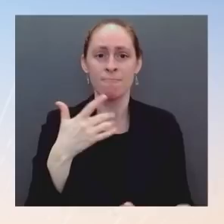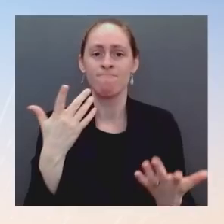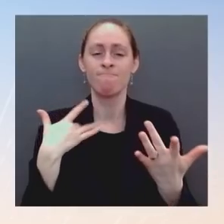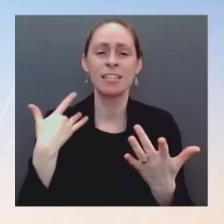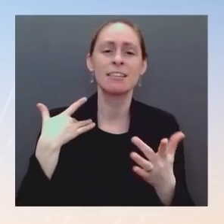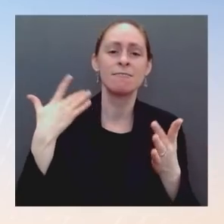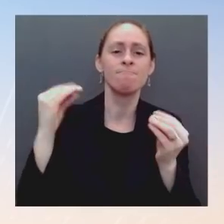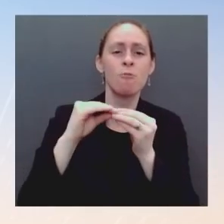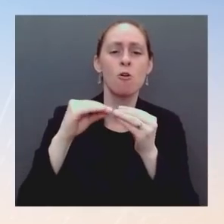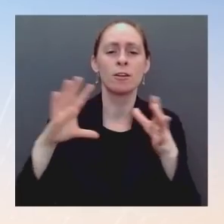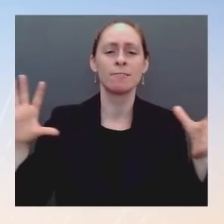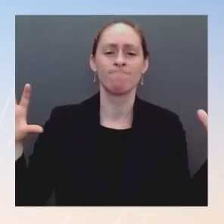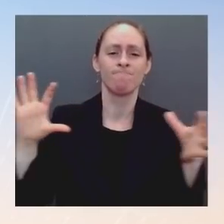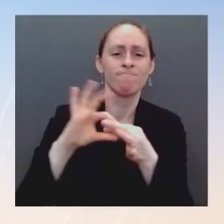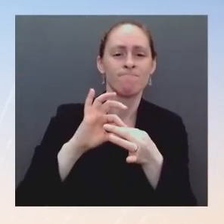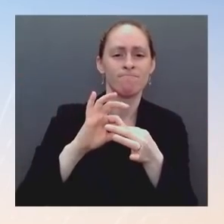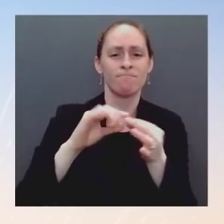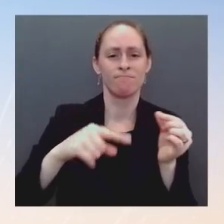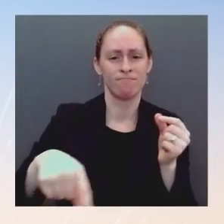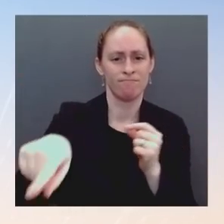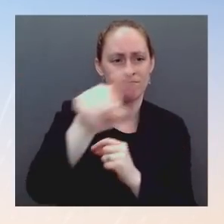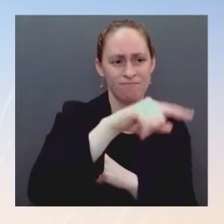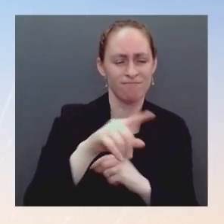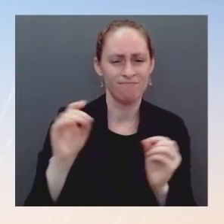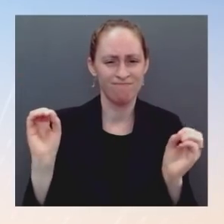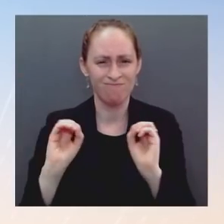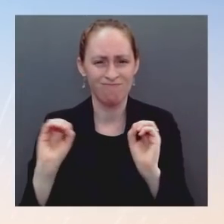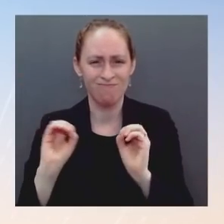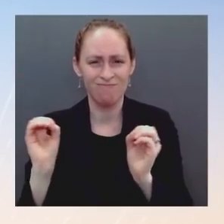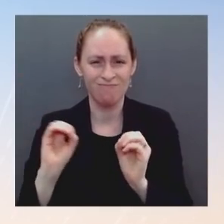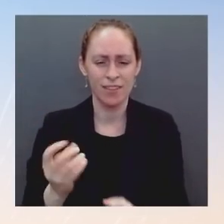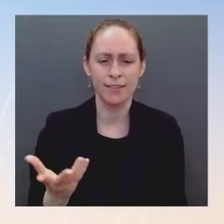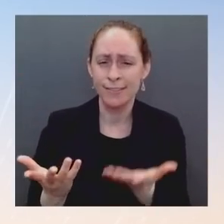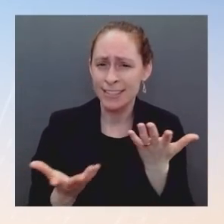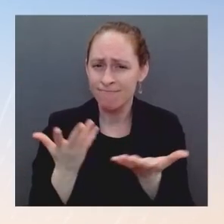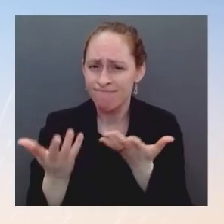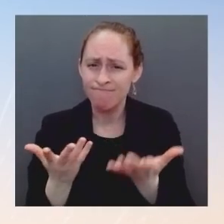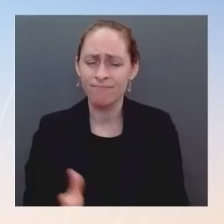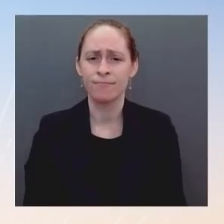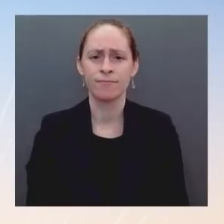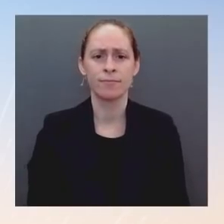Ms. Psaki: Well, I think we all agree or should agree that violent crime is a serious problem.